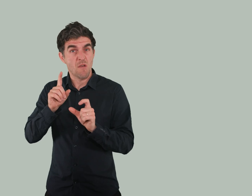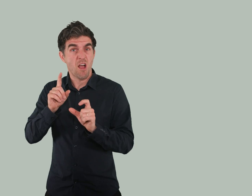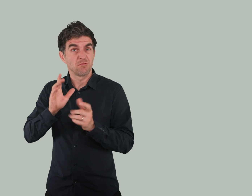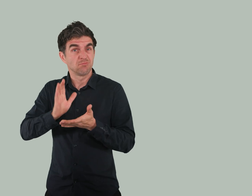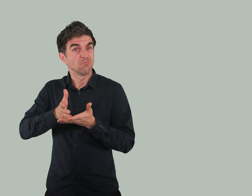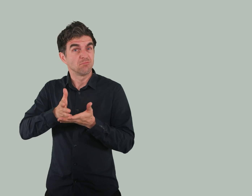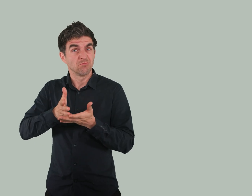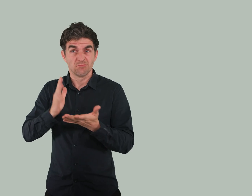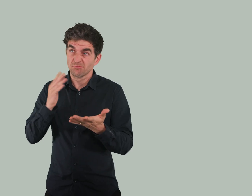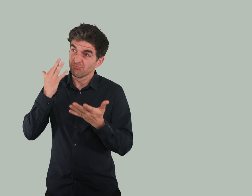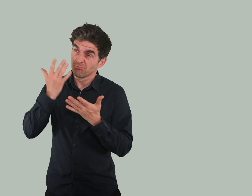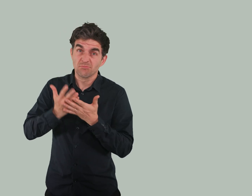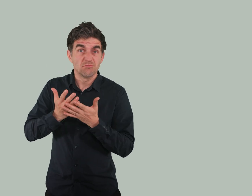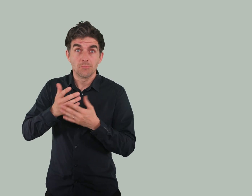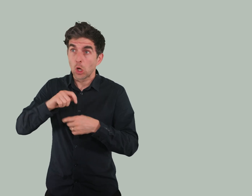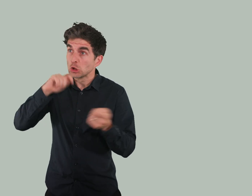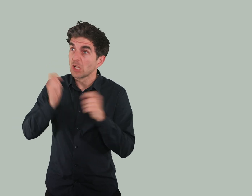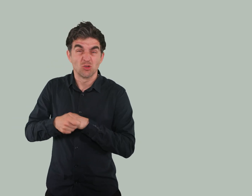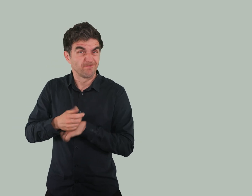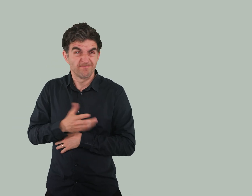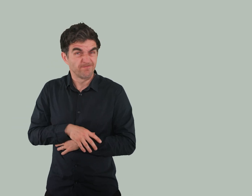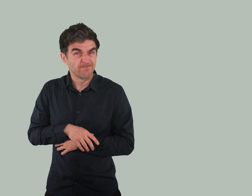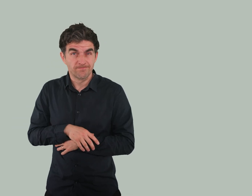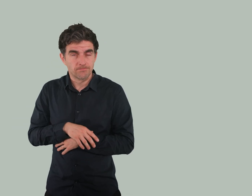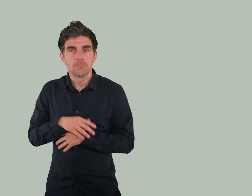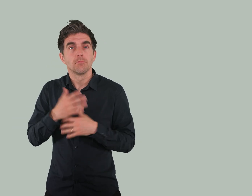but broadly unchanged.